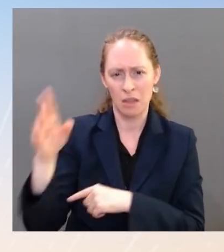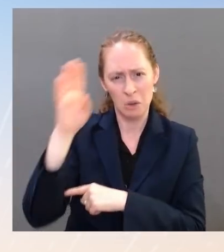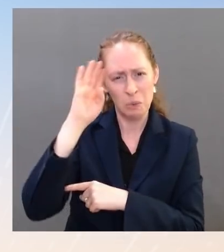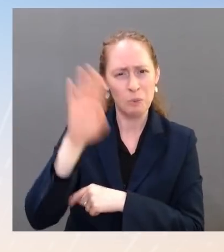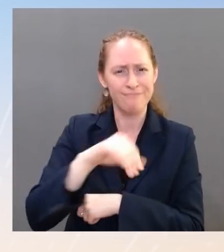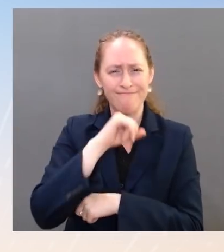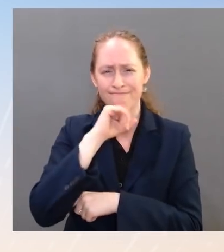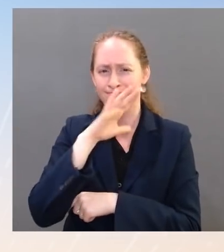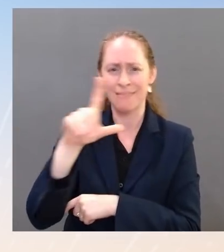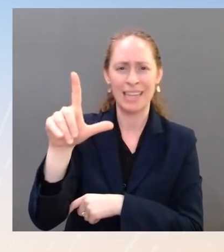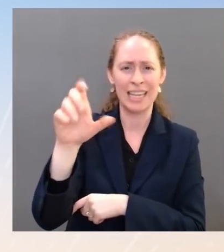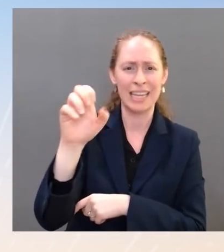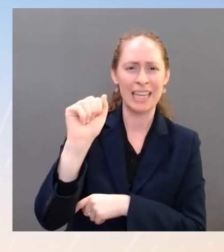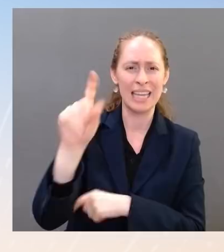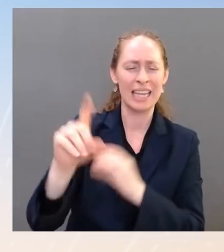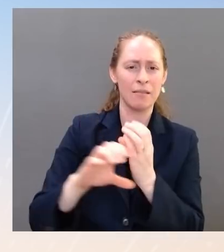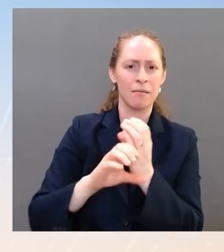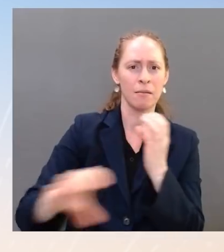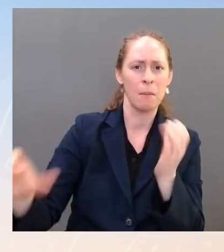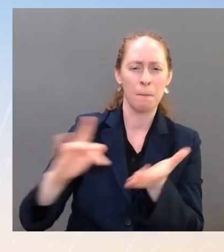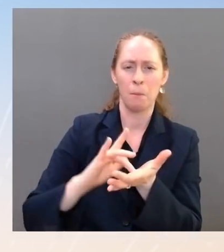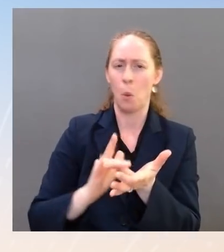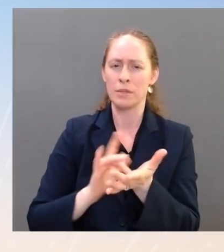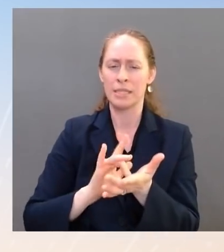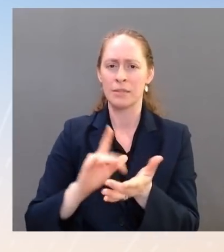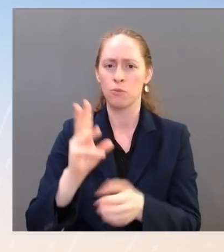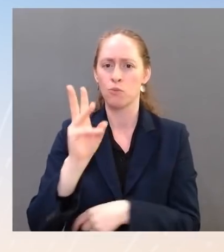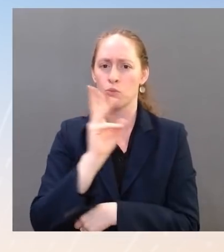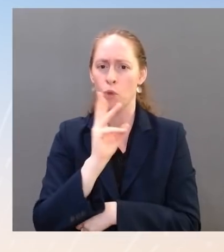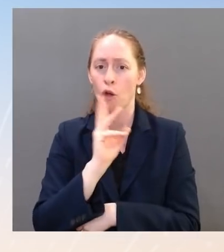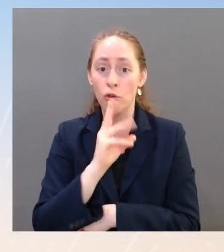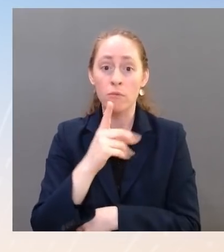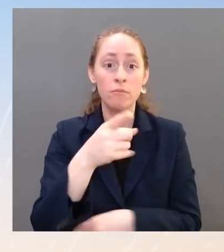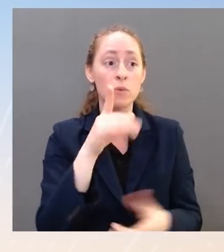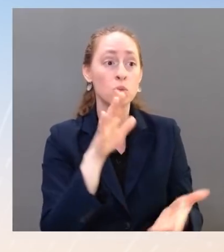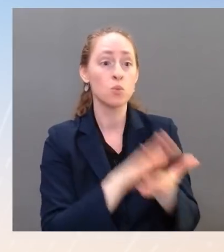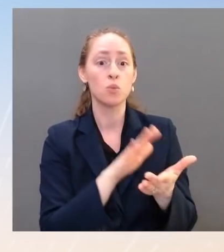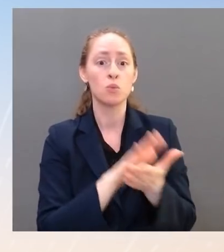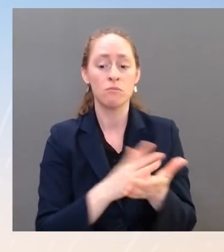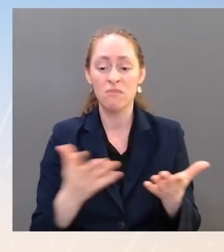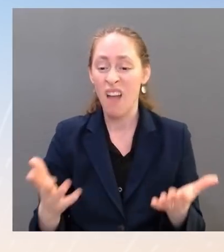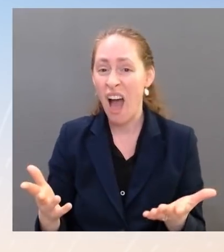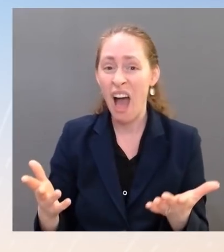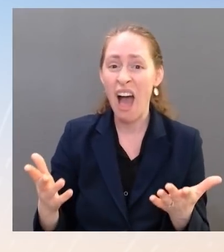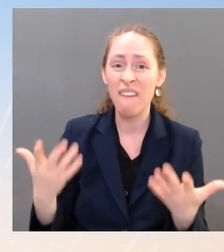we know that these precious resources are needed. And just this year, long over $8 billion